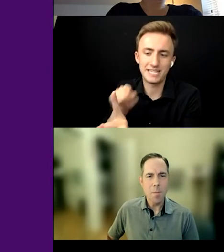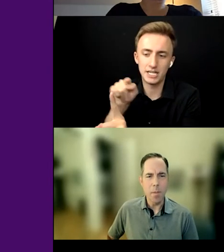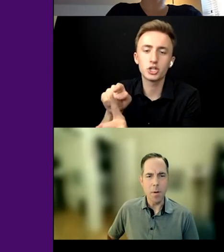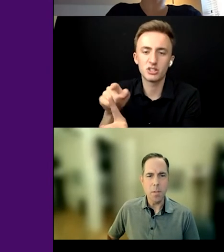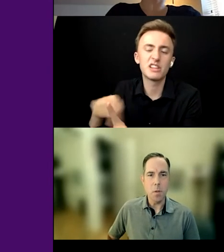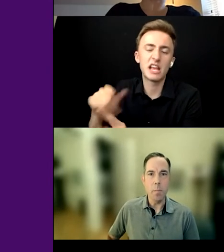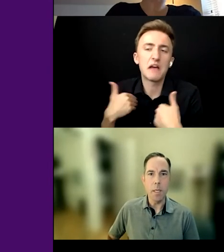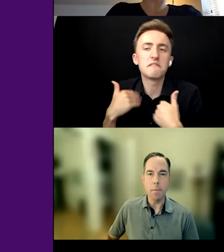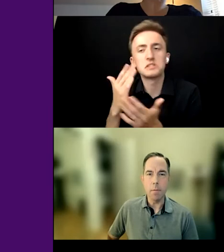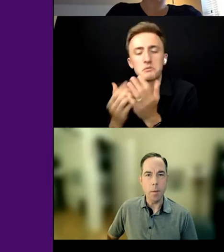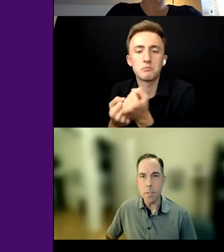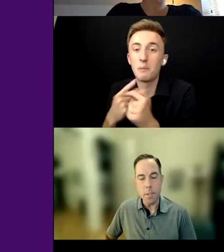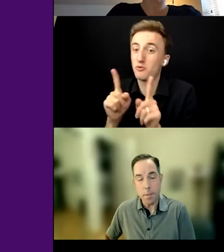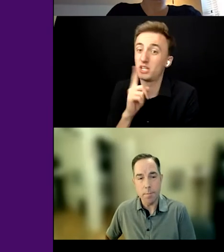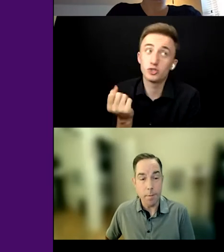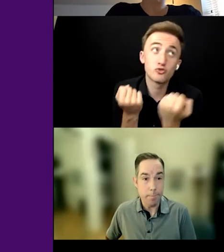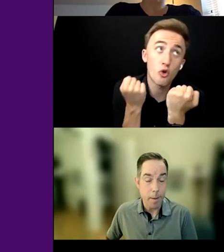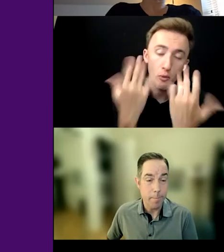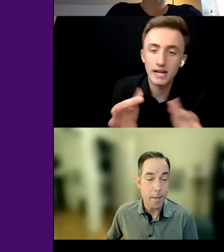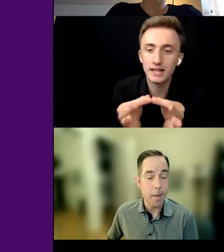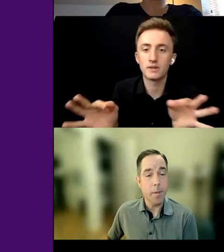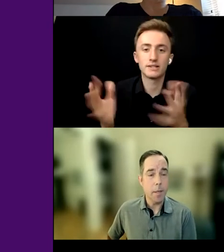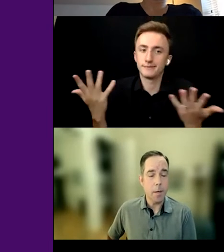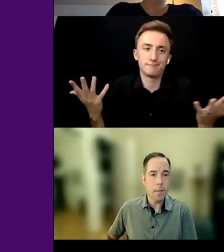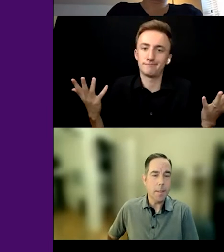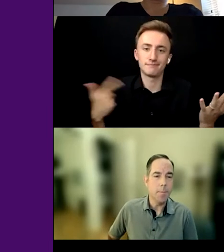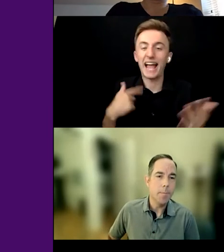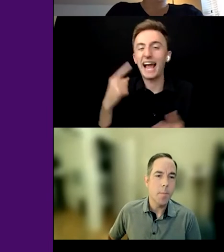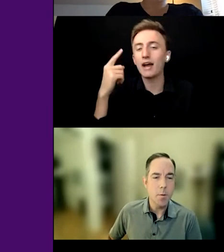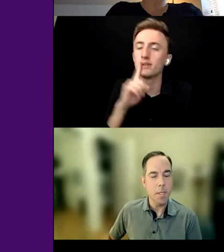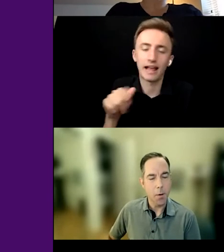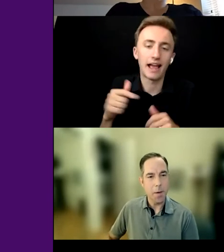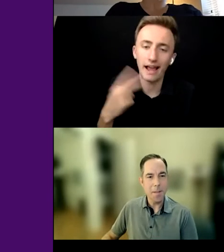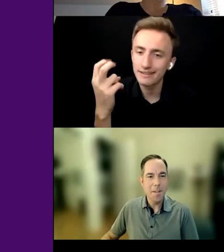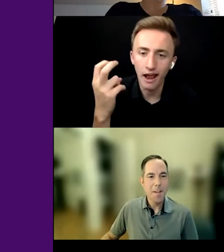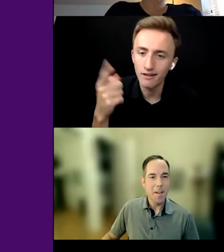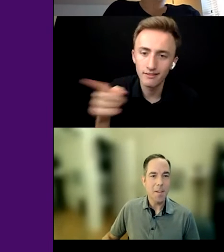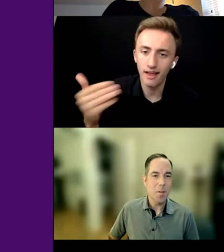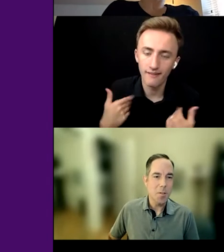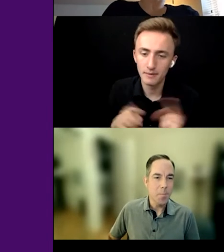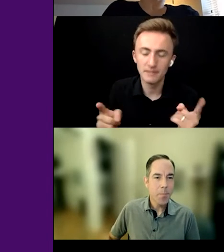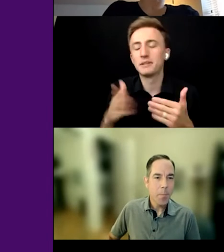but there are so many languages that just I doubt that they are. Interesting. Okay next question.